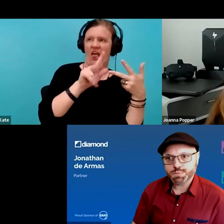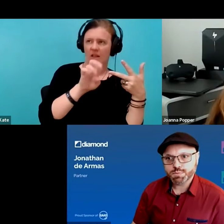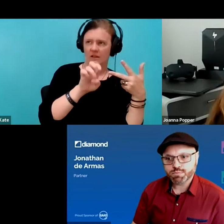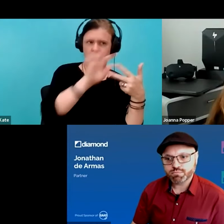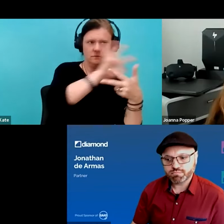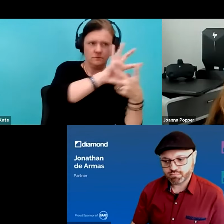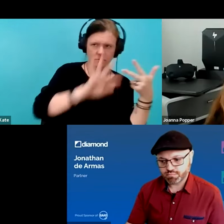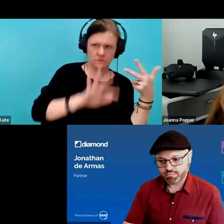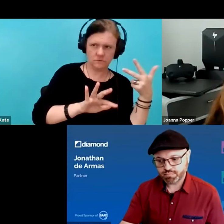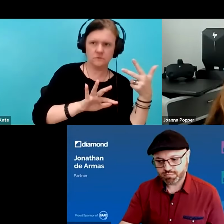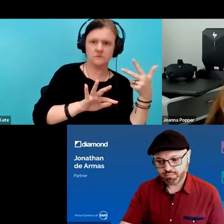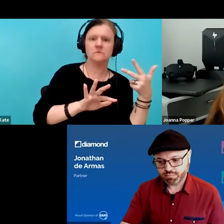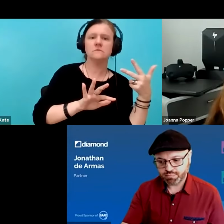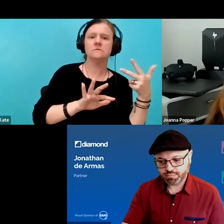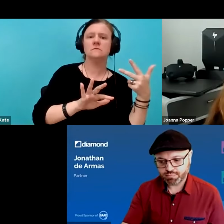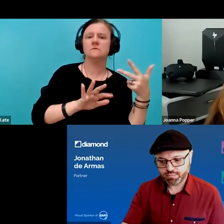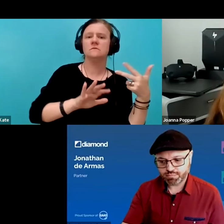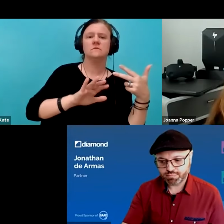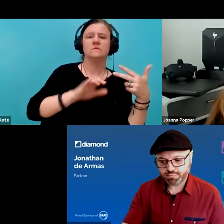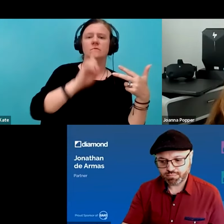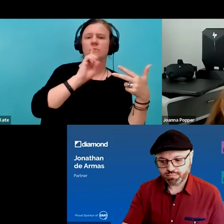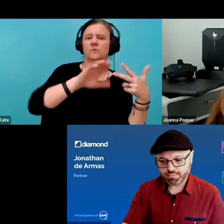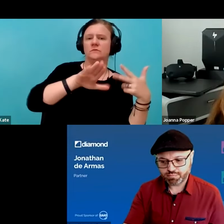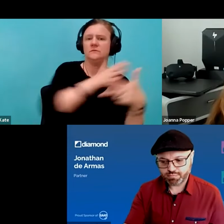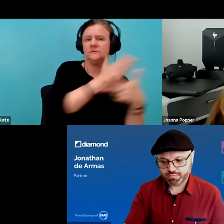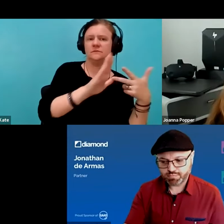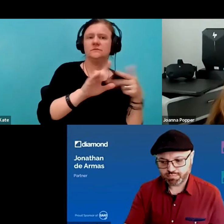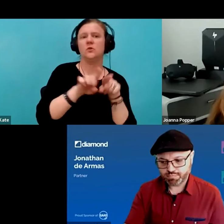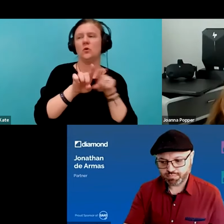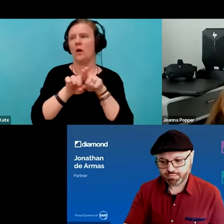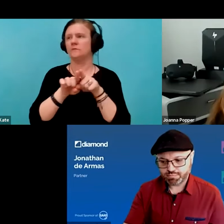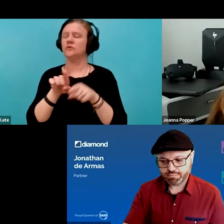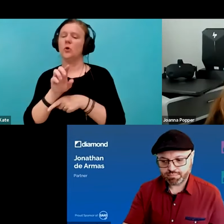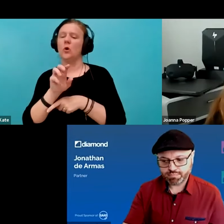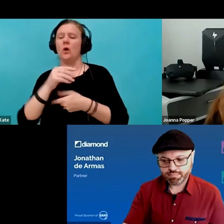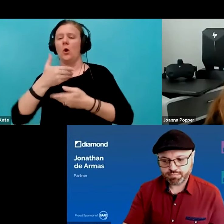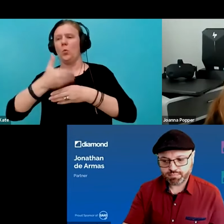You know, runs the tracking is is Windows mixed reality which is Microsoft. The,